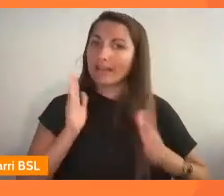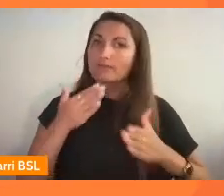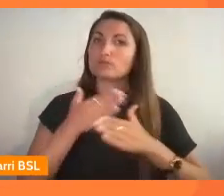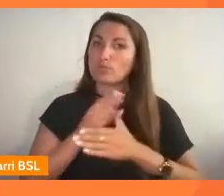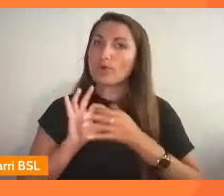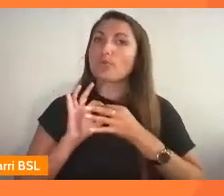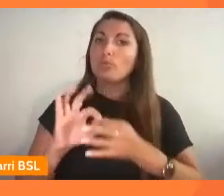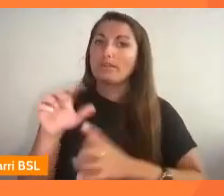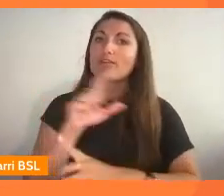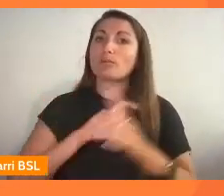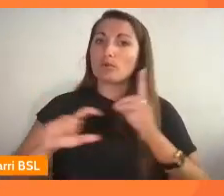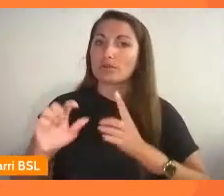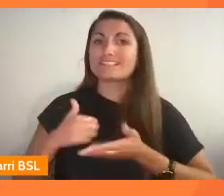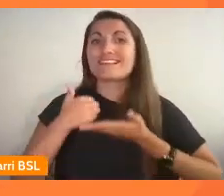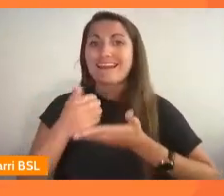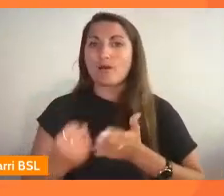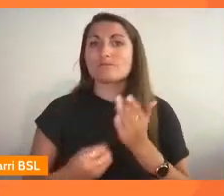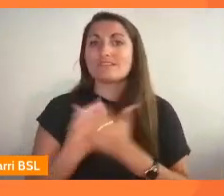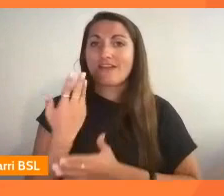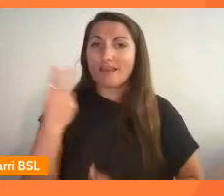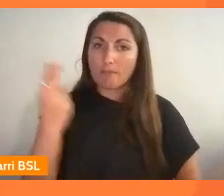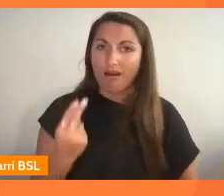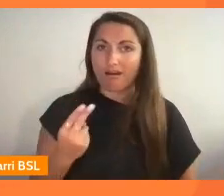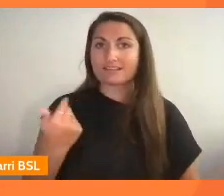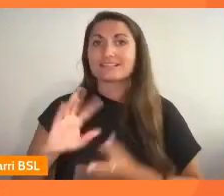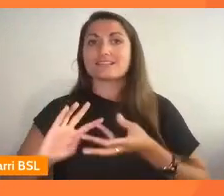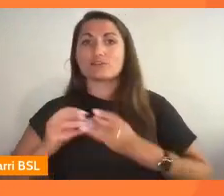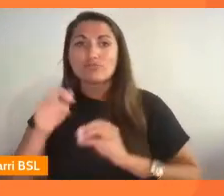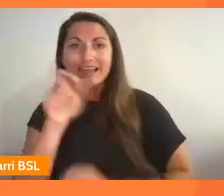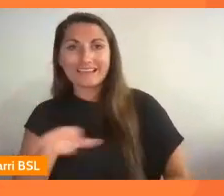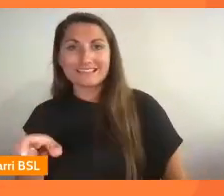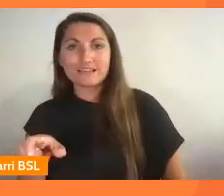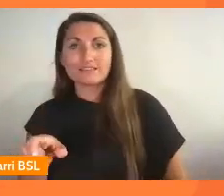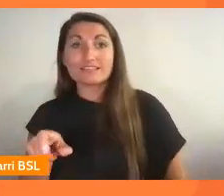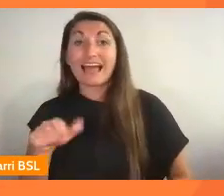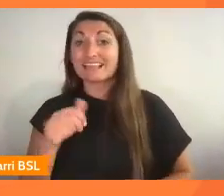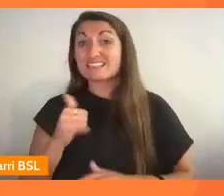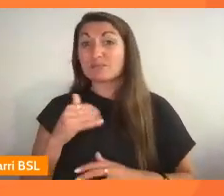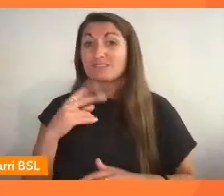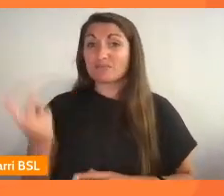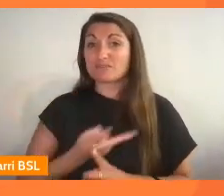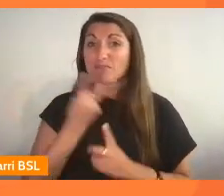its artists and creatives and sometimes do both at the same time.